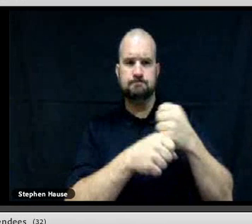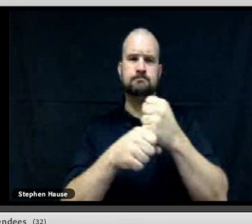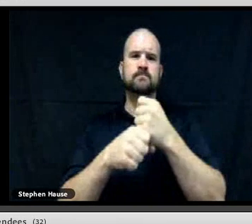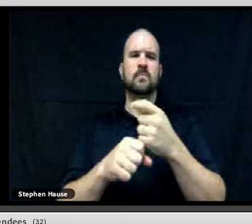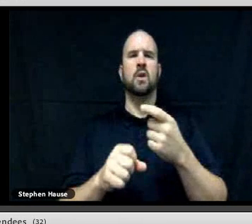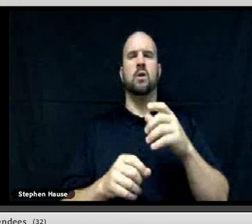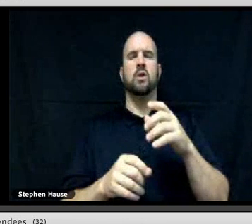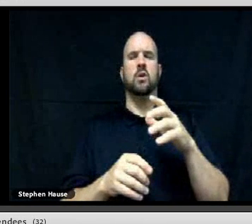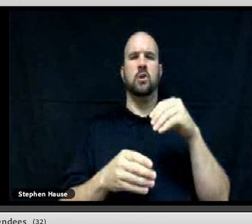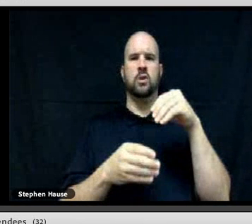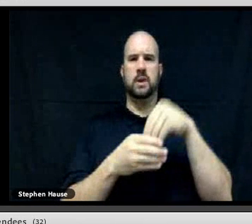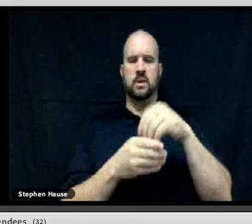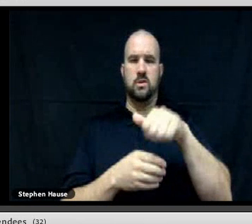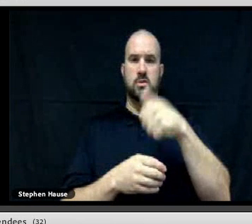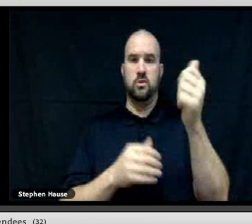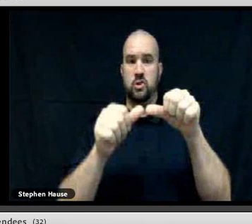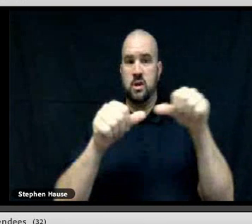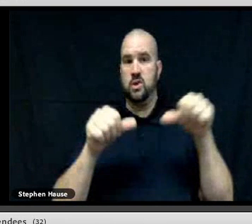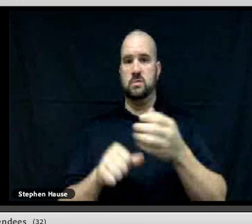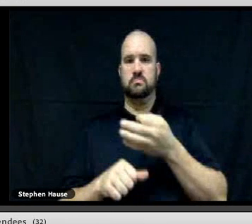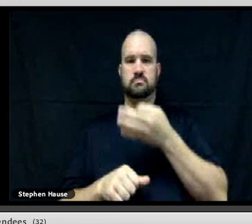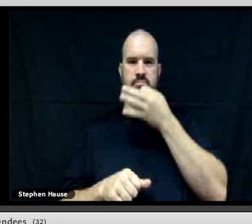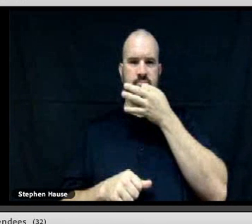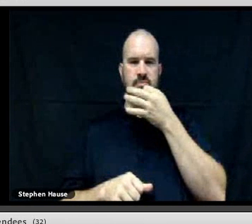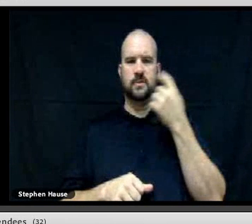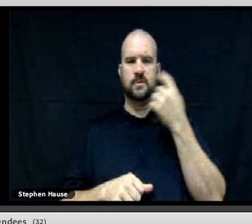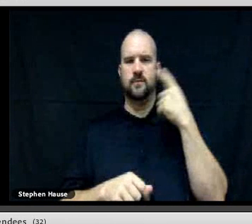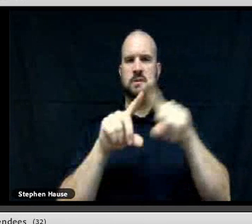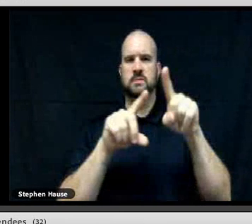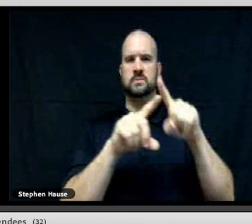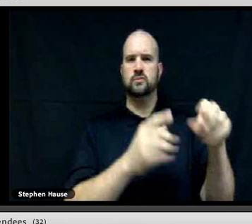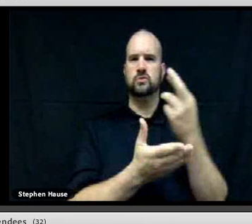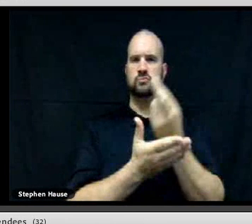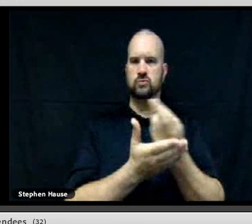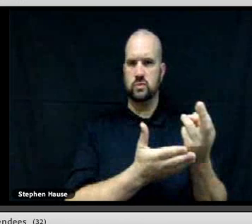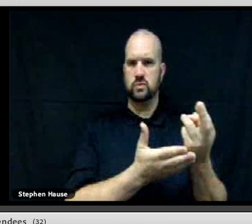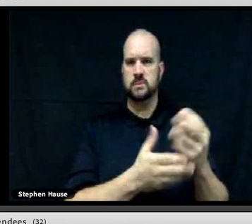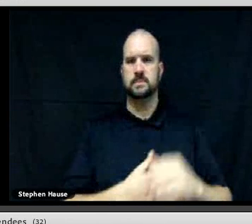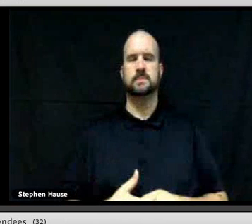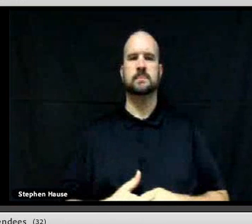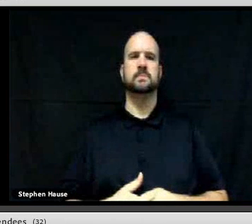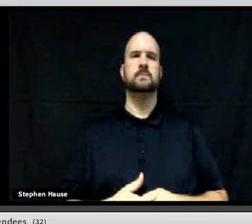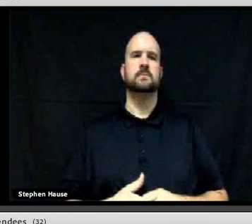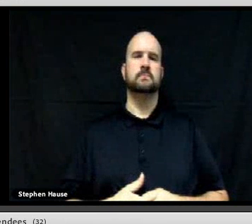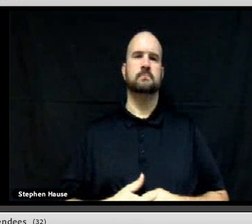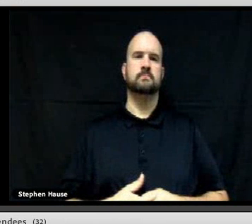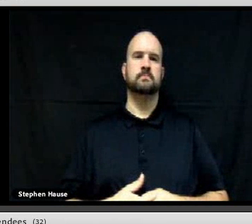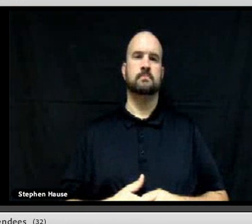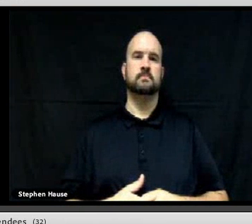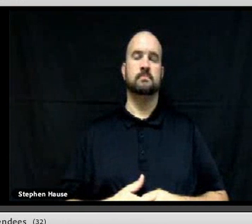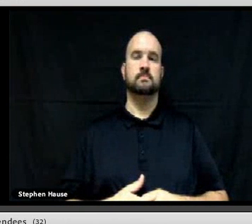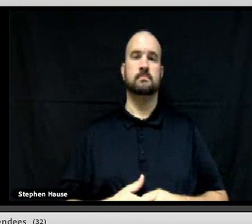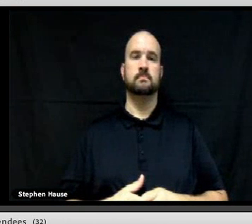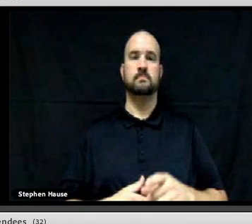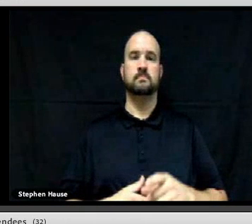in these DPLA primary sources. Uh, this is what they look like.